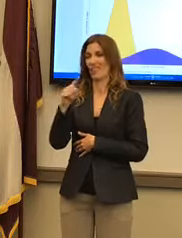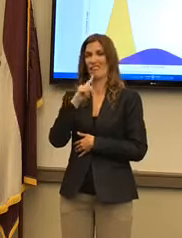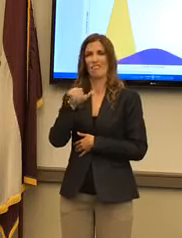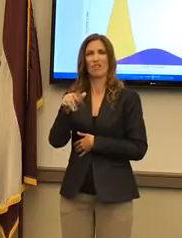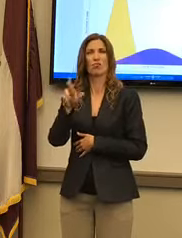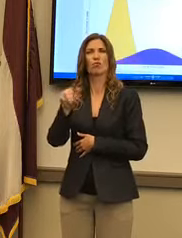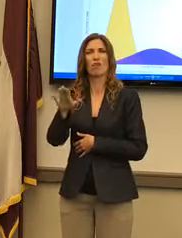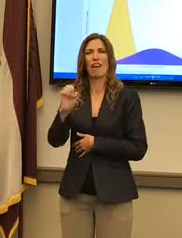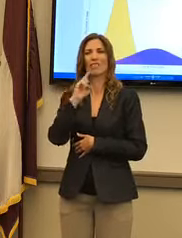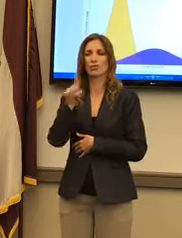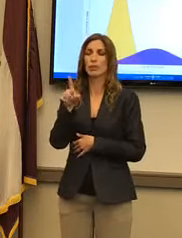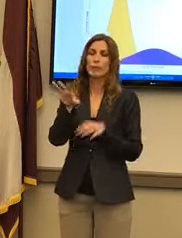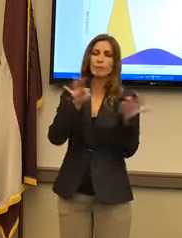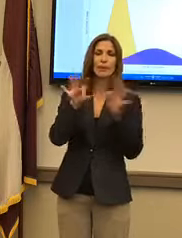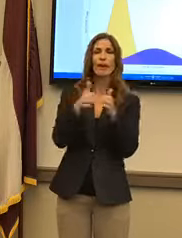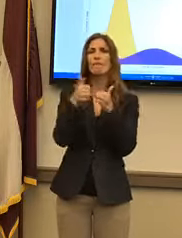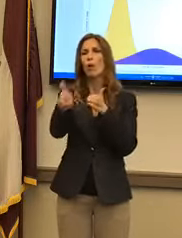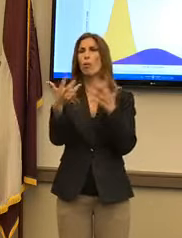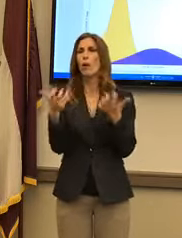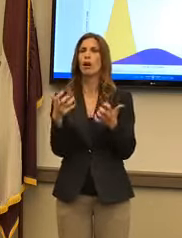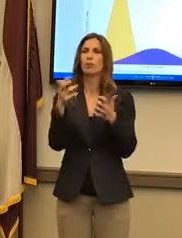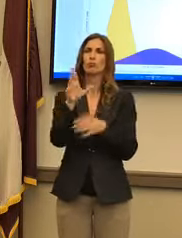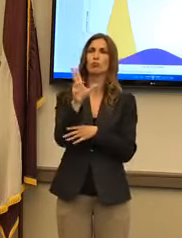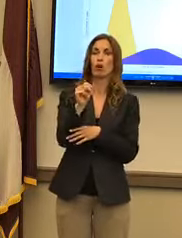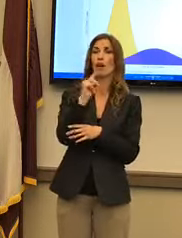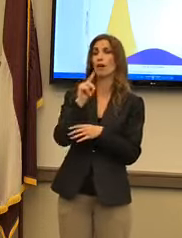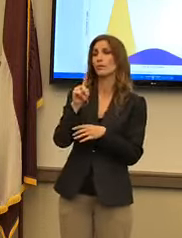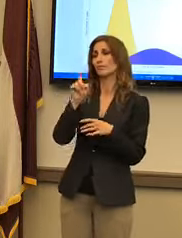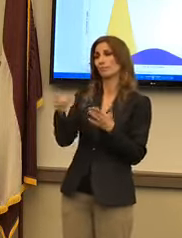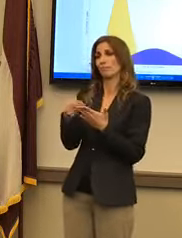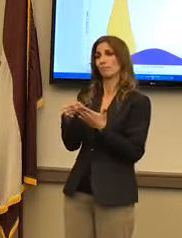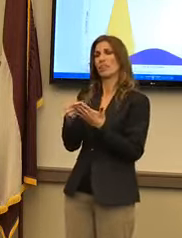the race distance of their choosing and donate that distance as miles for